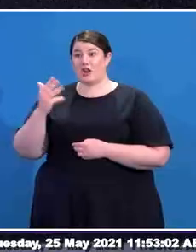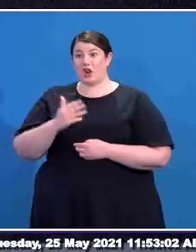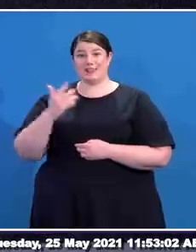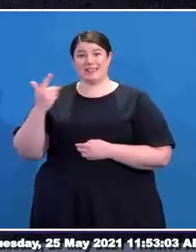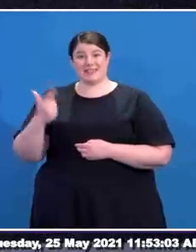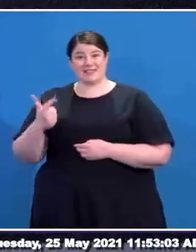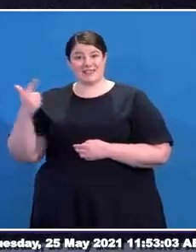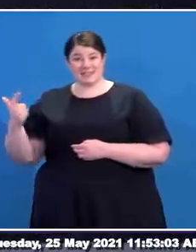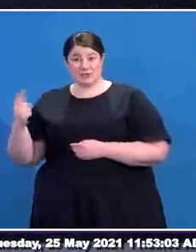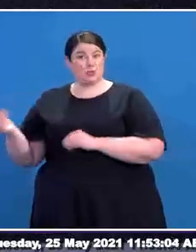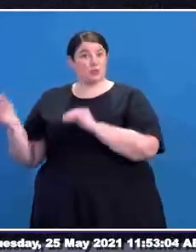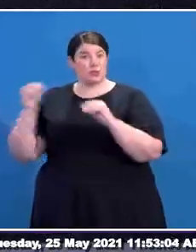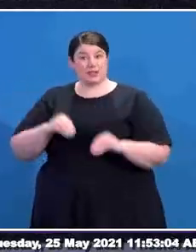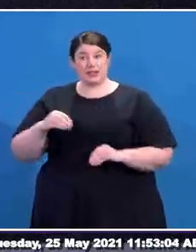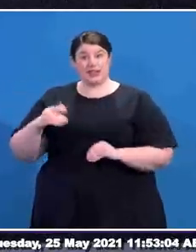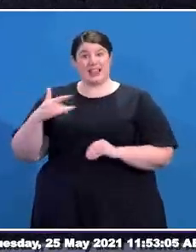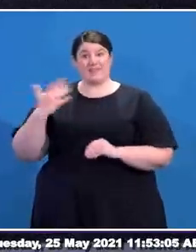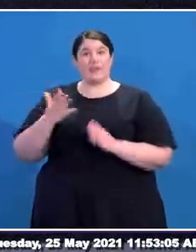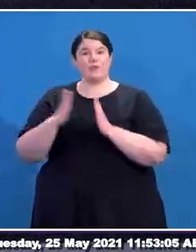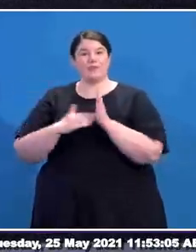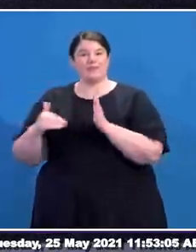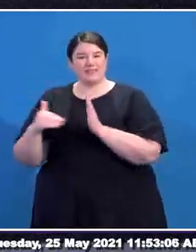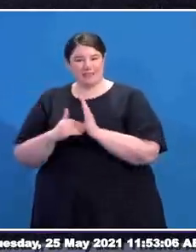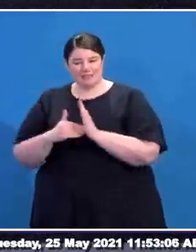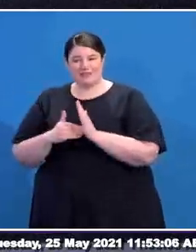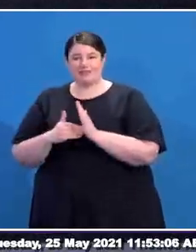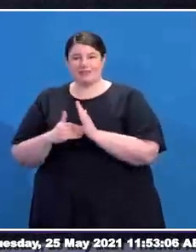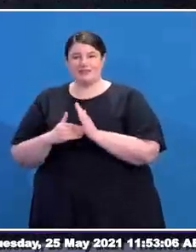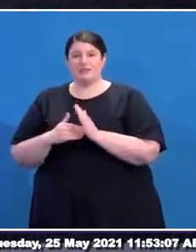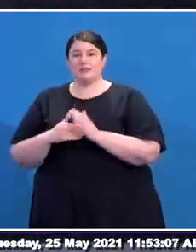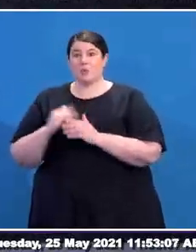to live in New Zealand. So all my family live there.